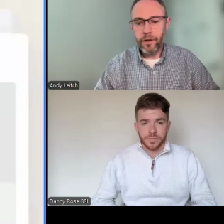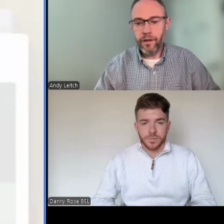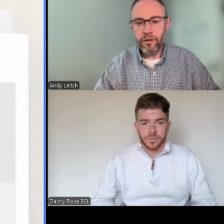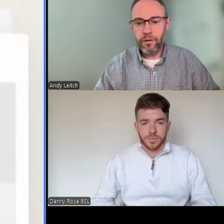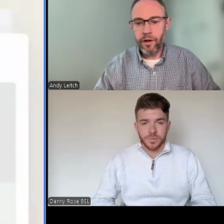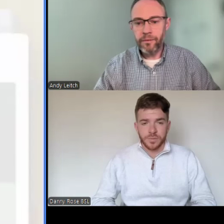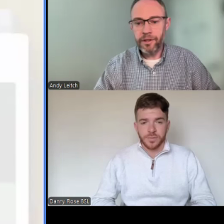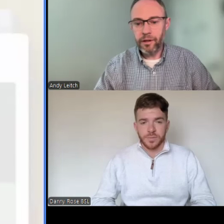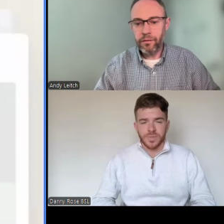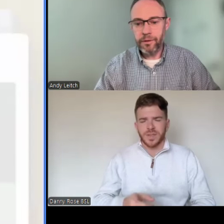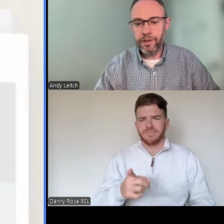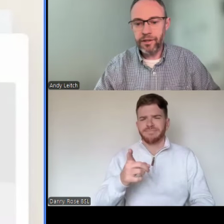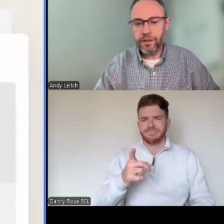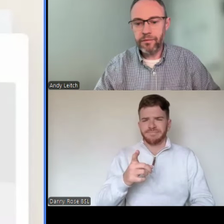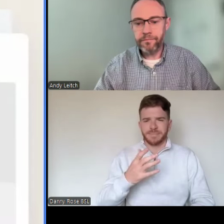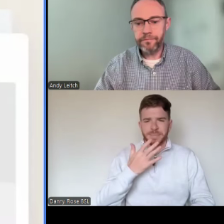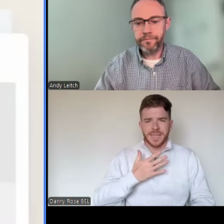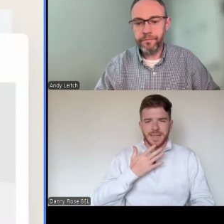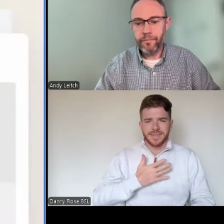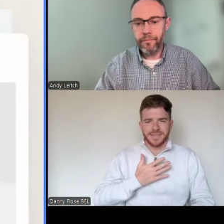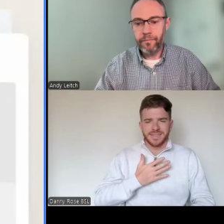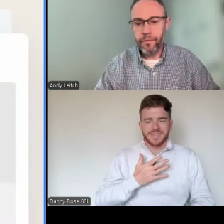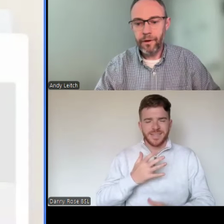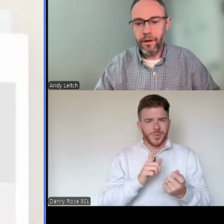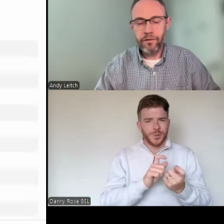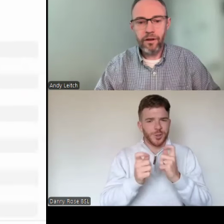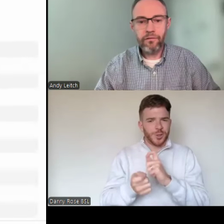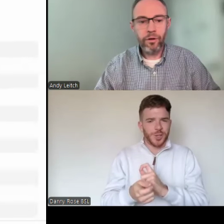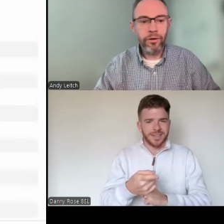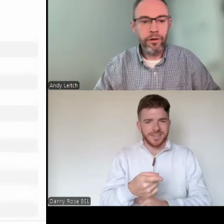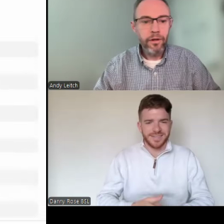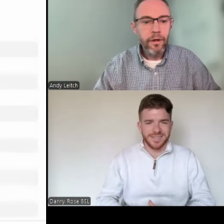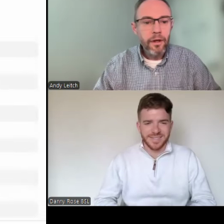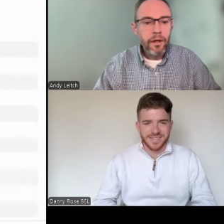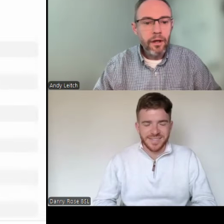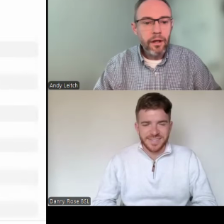No, that's not the right image. Hang on, let me change that. That's the overlord.